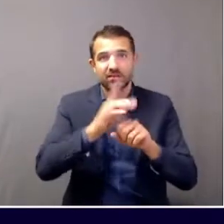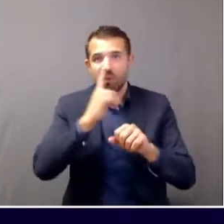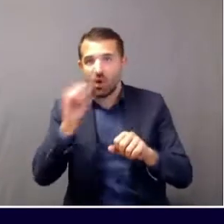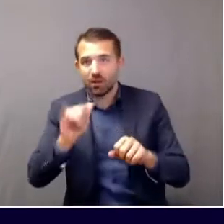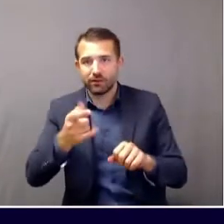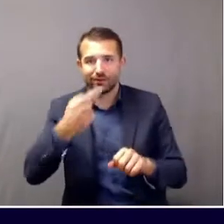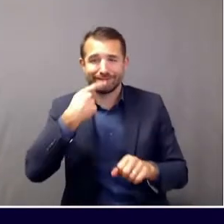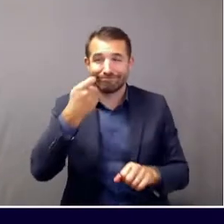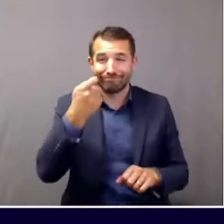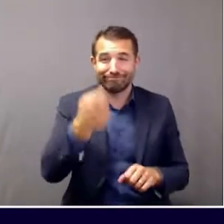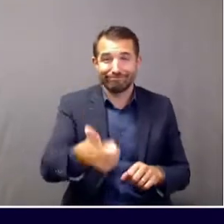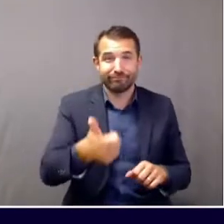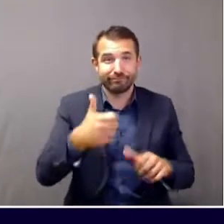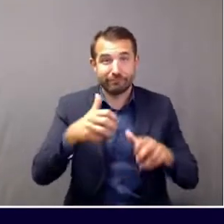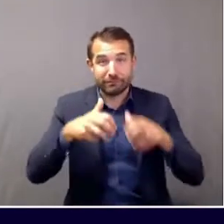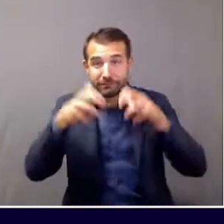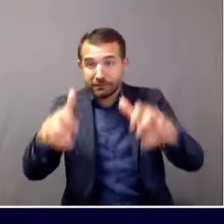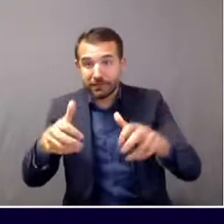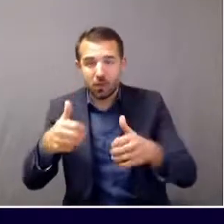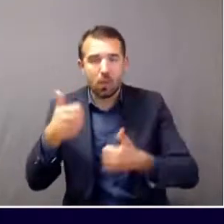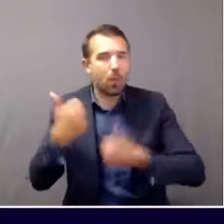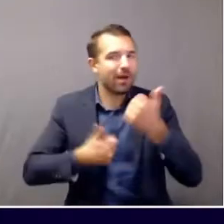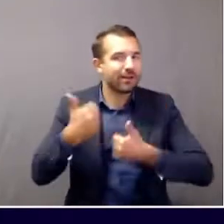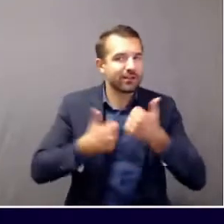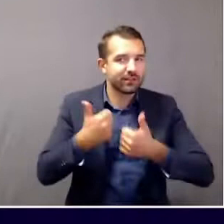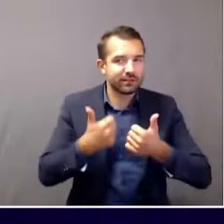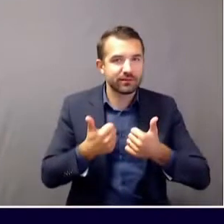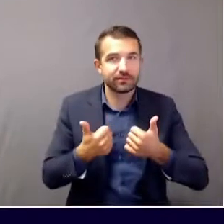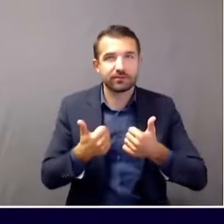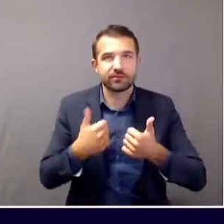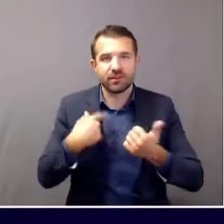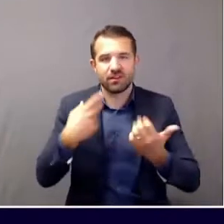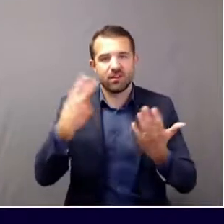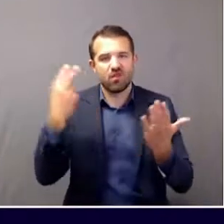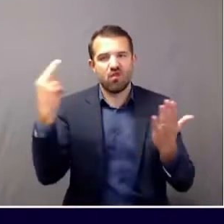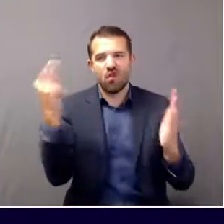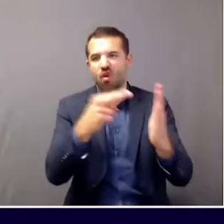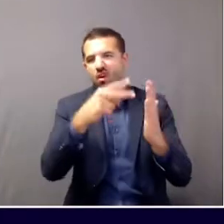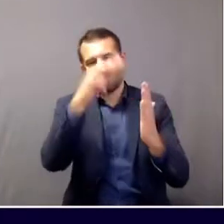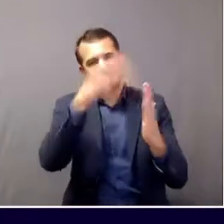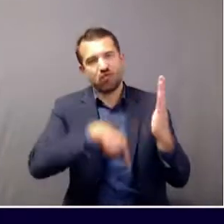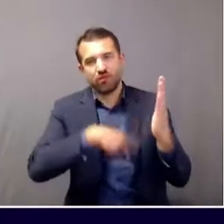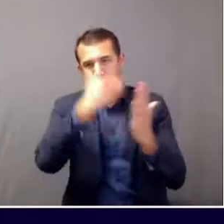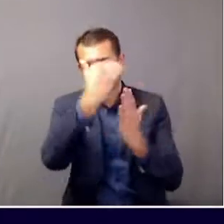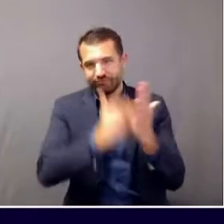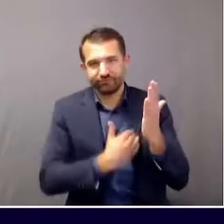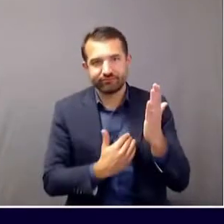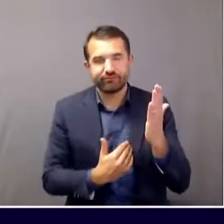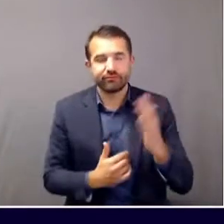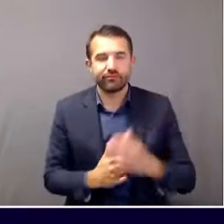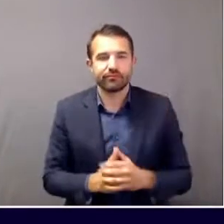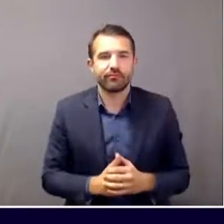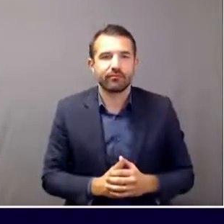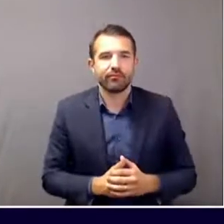I expose are looking at the data and thinking about the